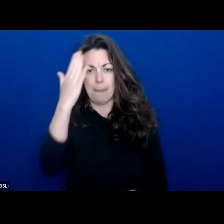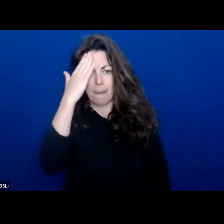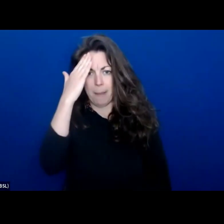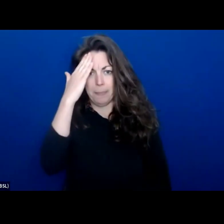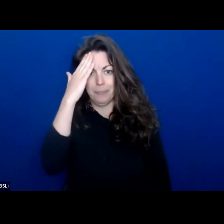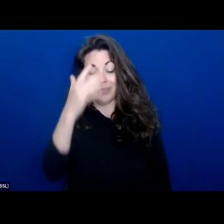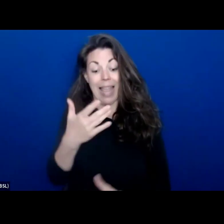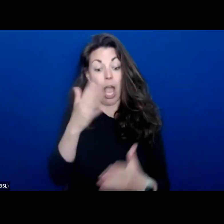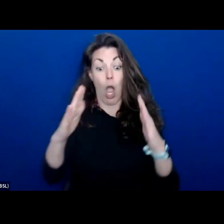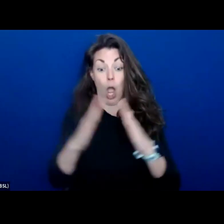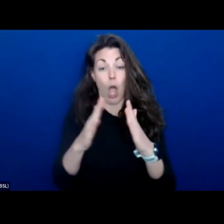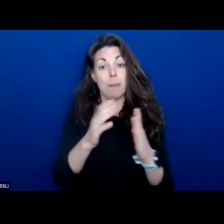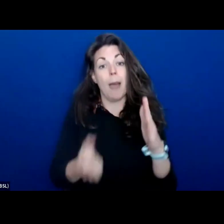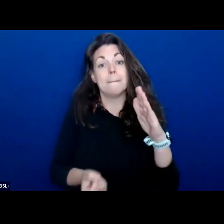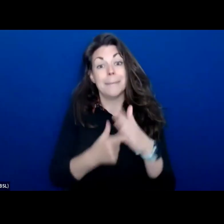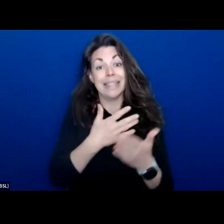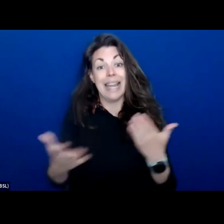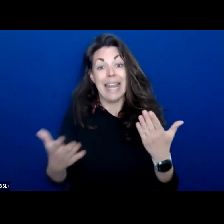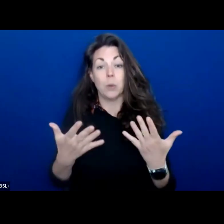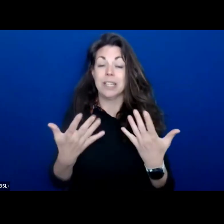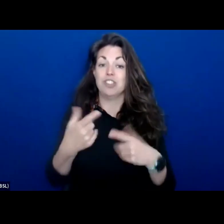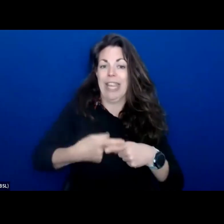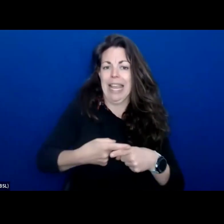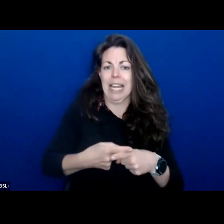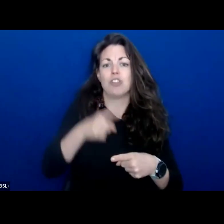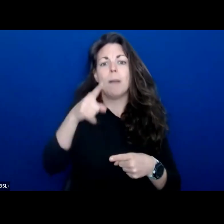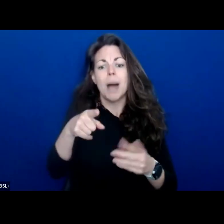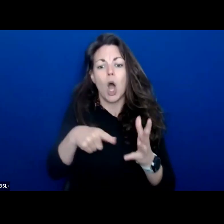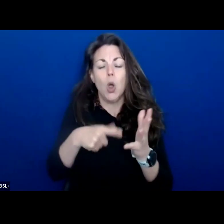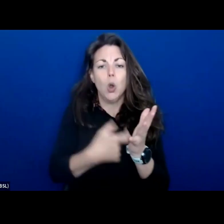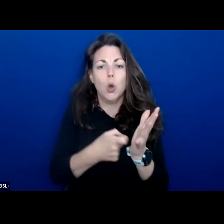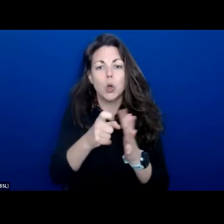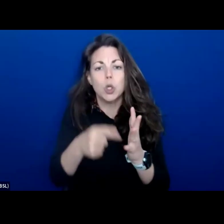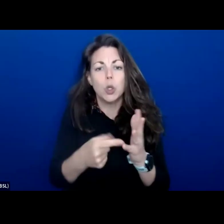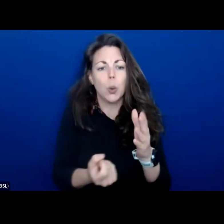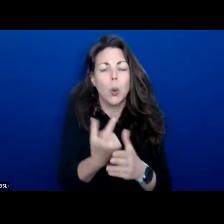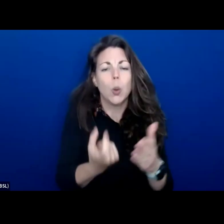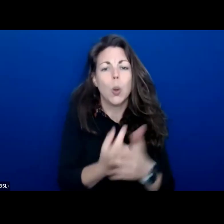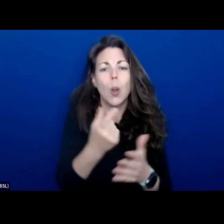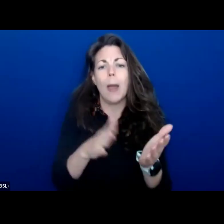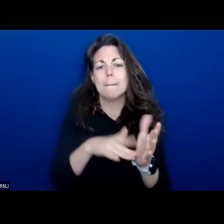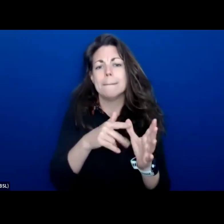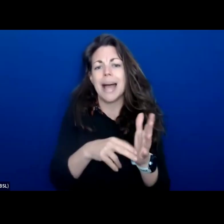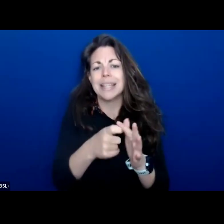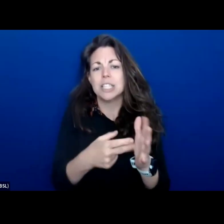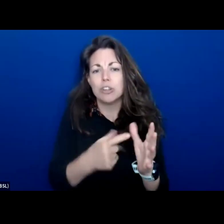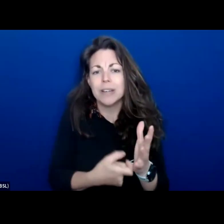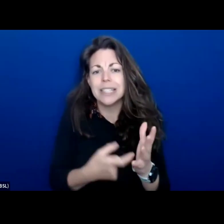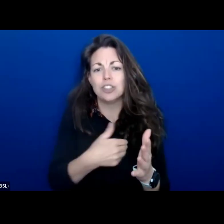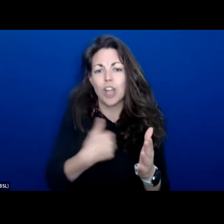but it's spattered with words in Urdu and Mandarin Chinese. We celebrate Eid, we celebrate Christmas,